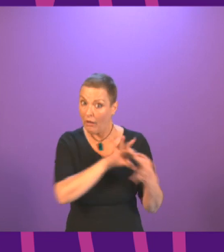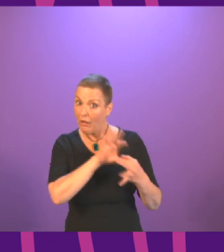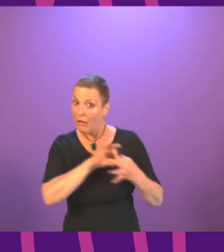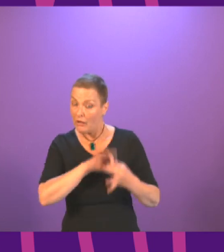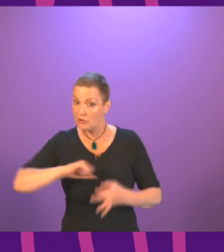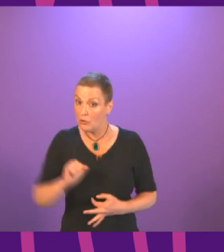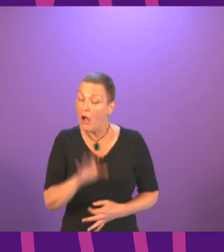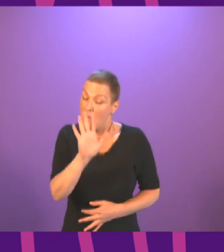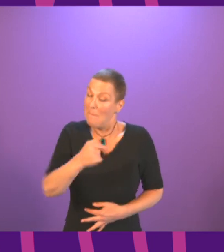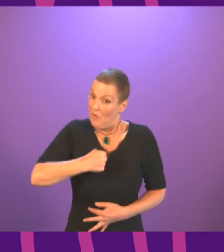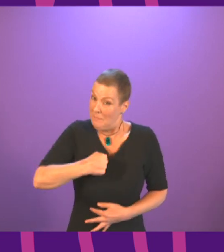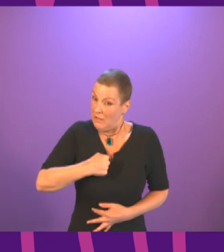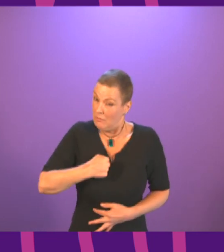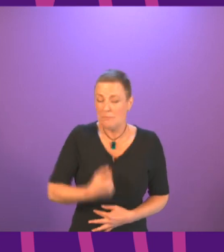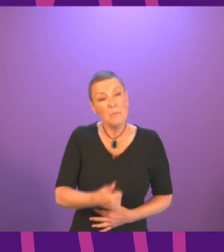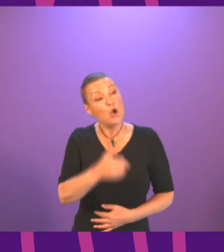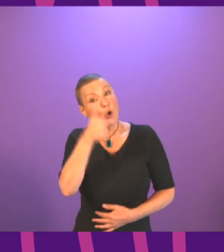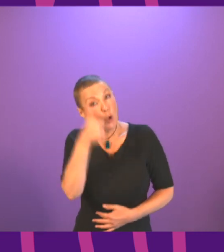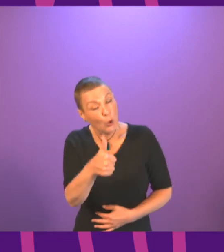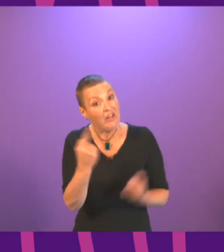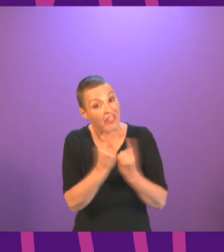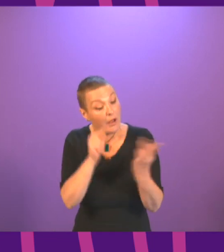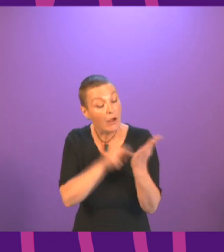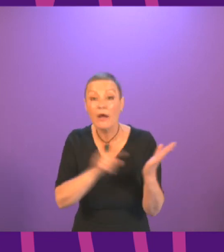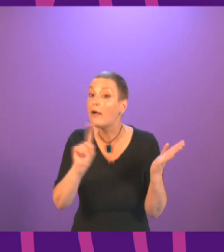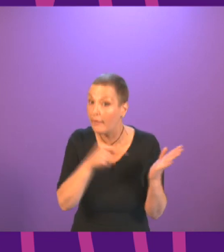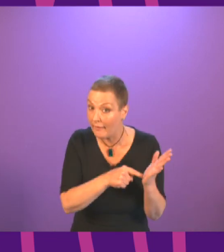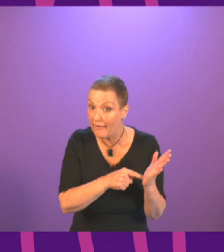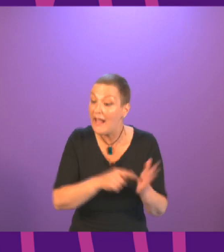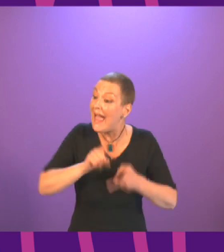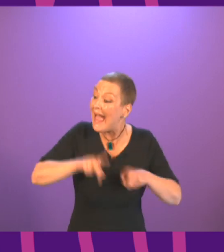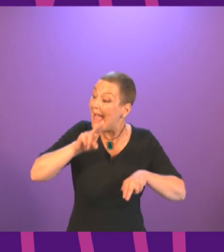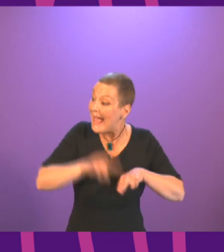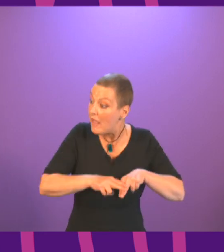will be if somebody who is able to get 80 per cent furlough right now while England